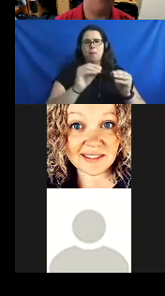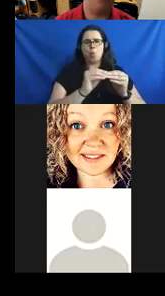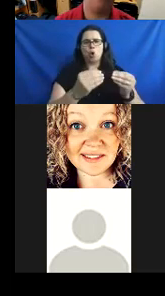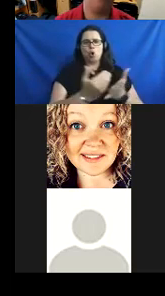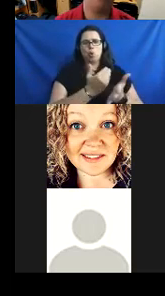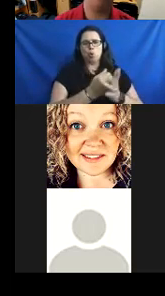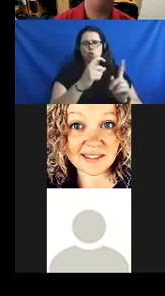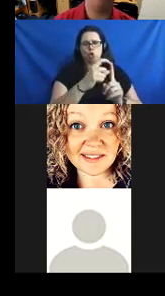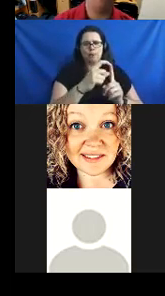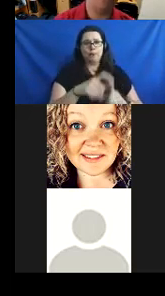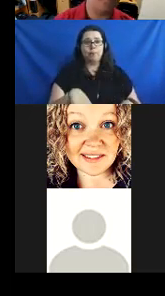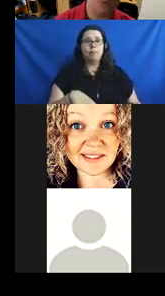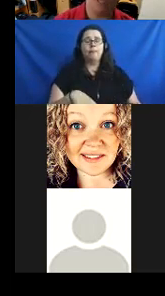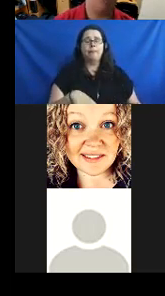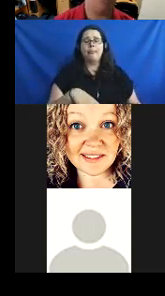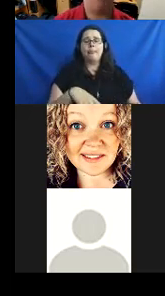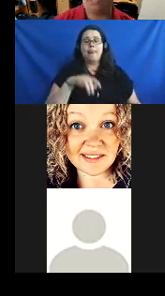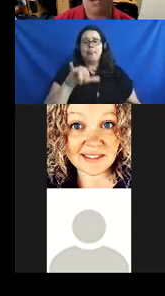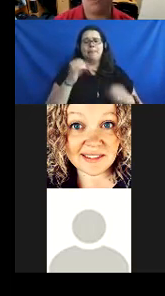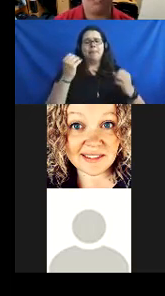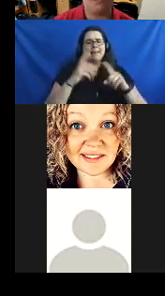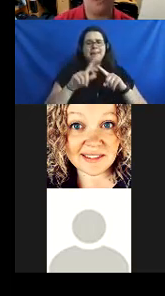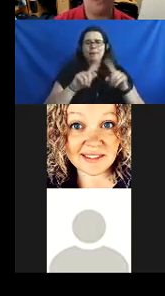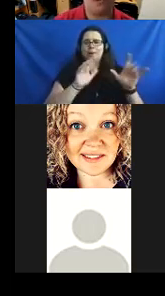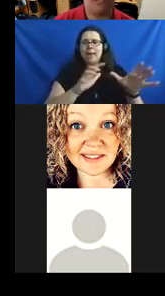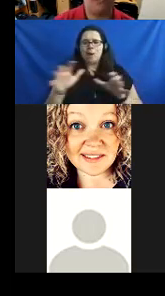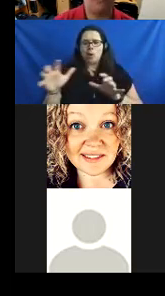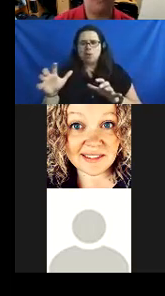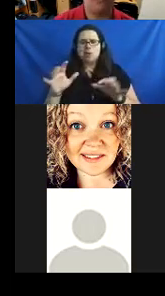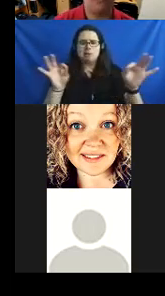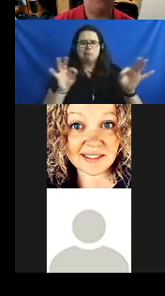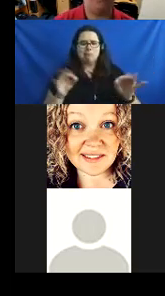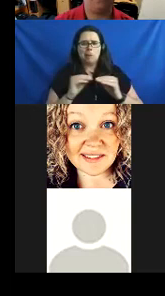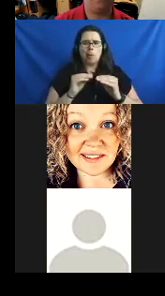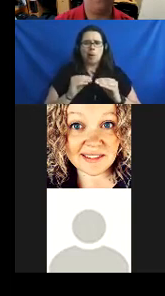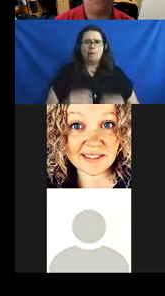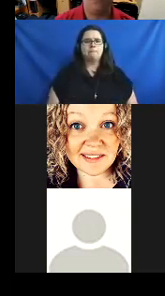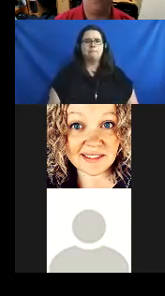THOSE COME IN MANY DIFFERENT CATEGORIES WHICH I WILL TALK ABOUT A LITTLE FURTHER.